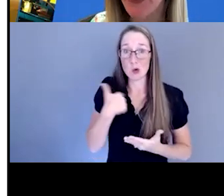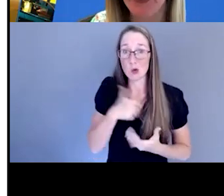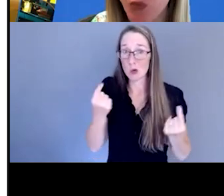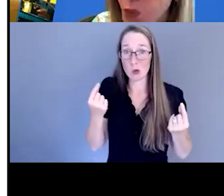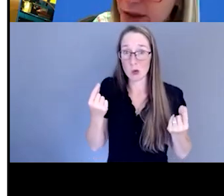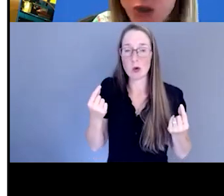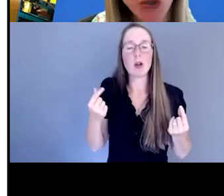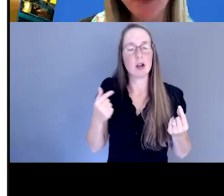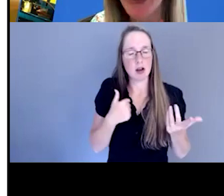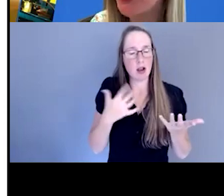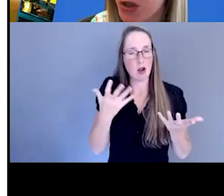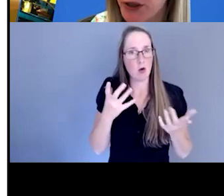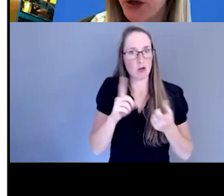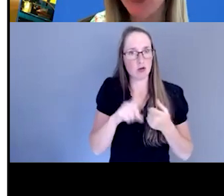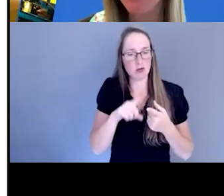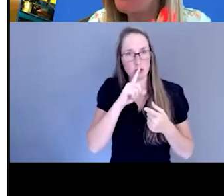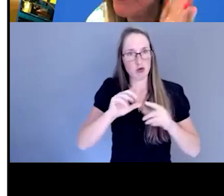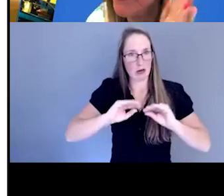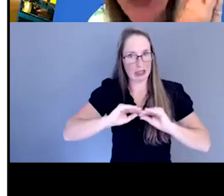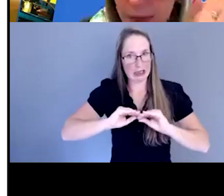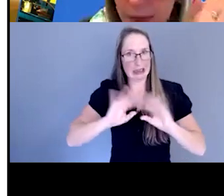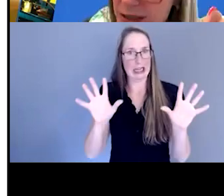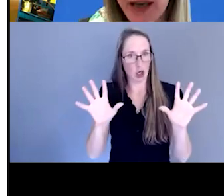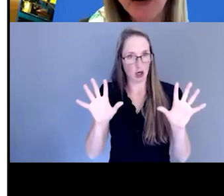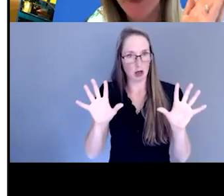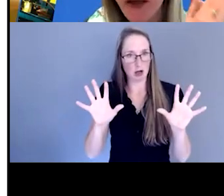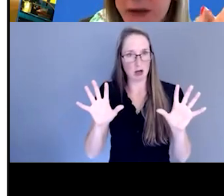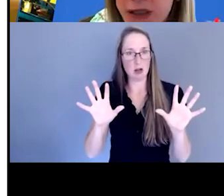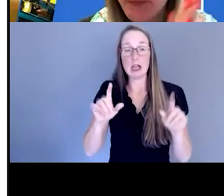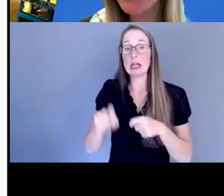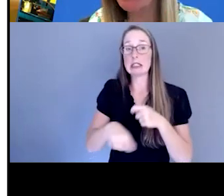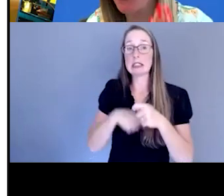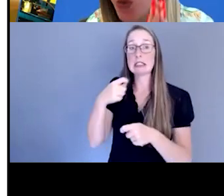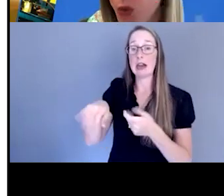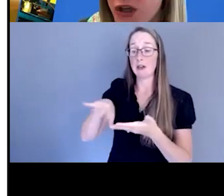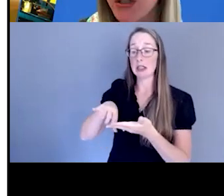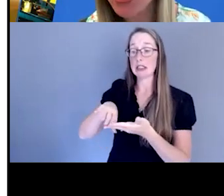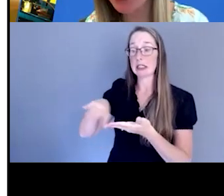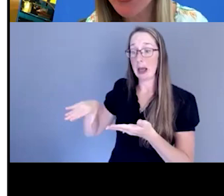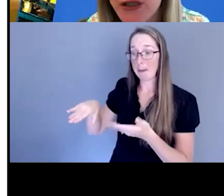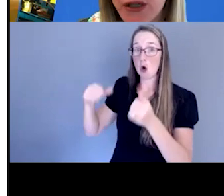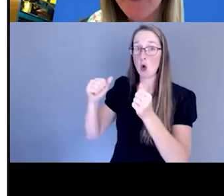and I want to just make this clear is that instead of exempt with conditions,